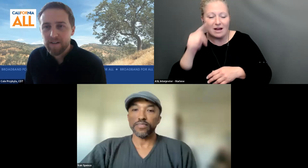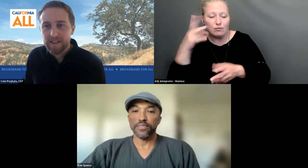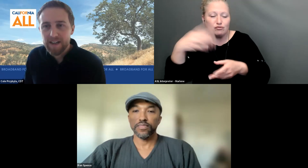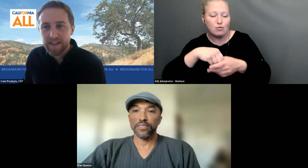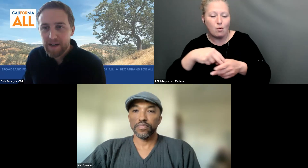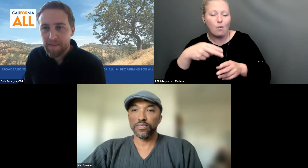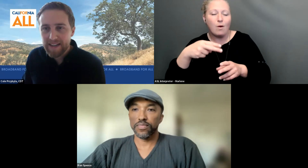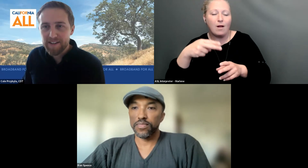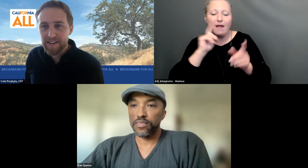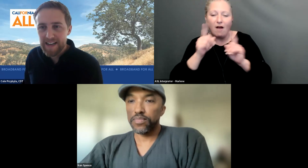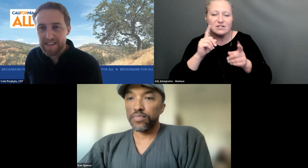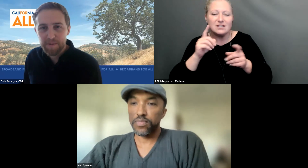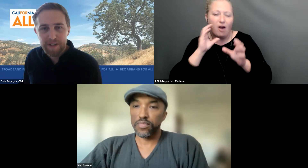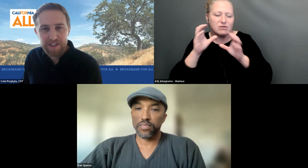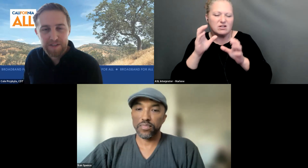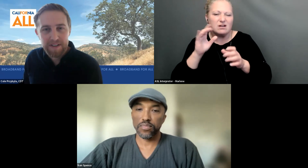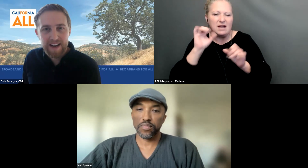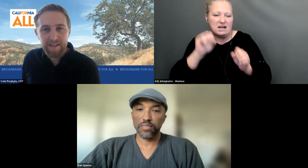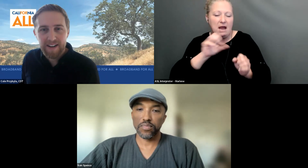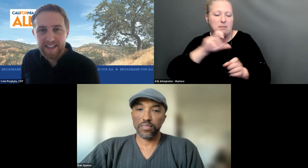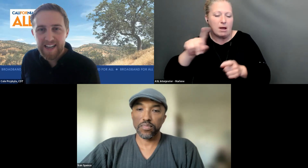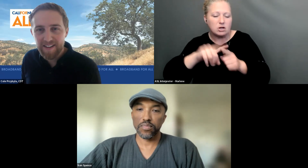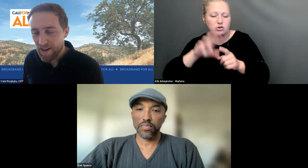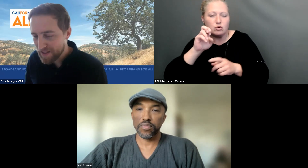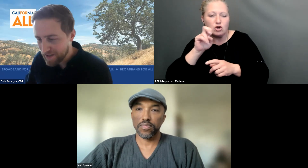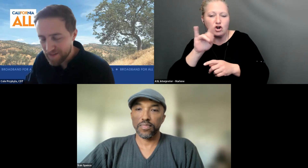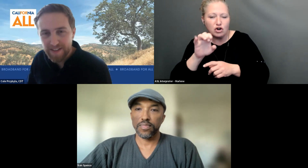we can always come back to Ernie and ask some questions. But now Ken off to you.